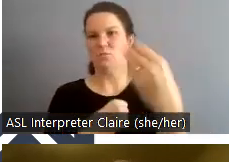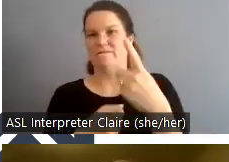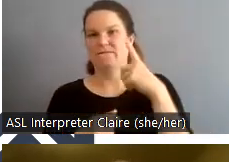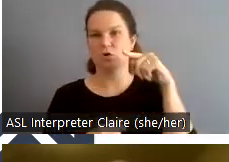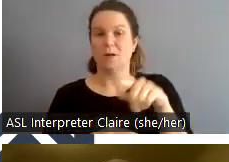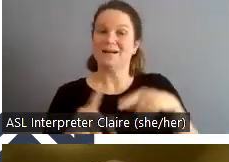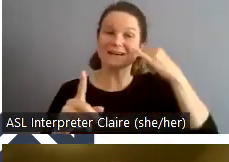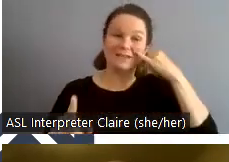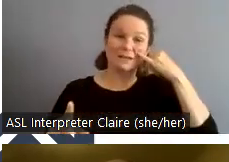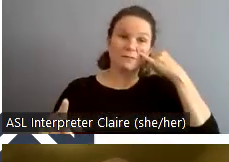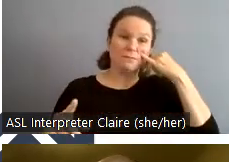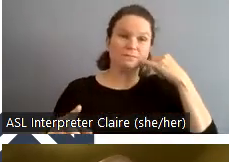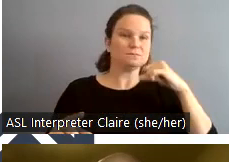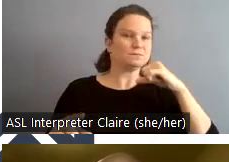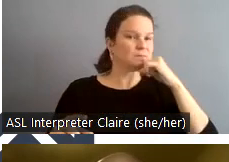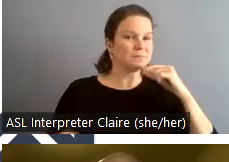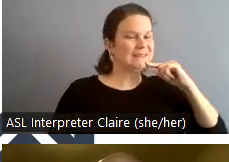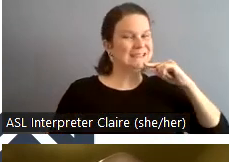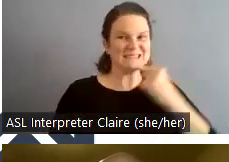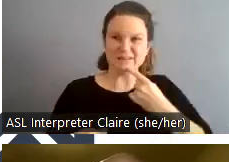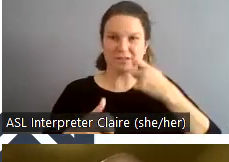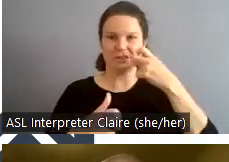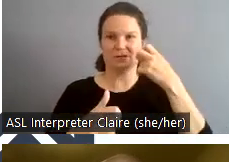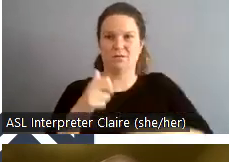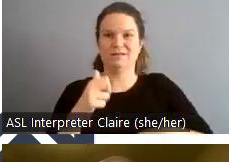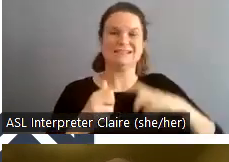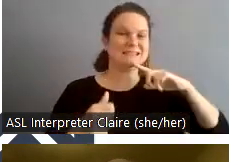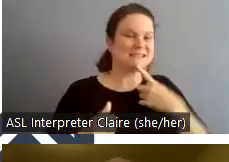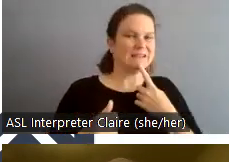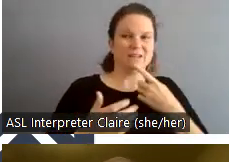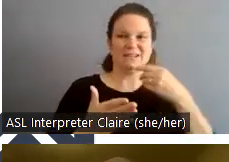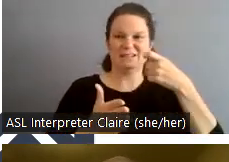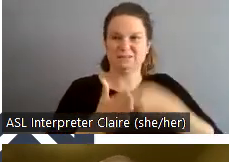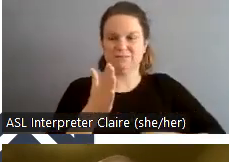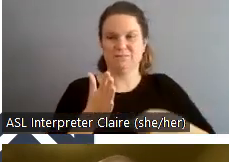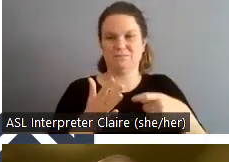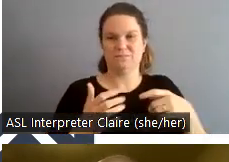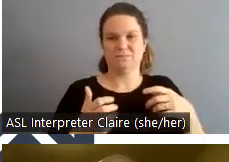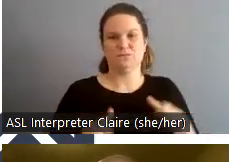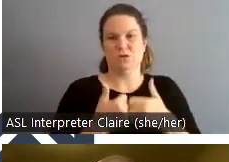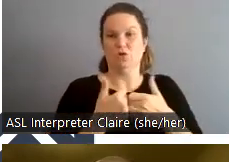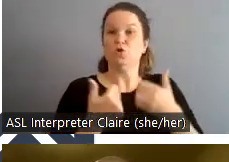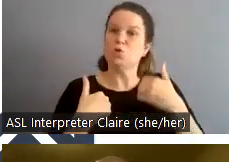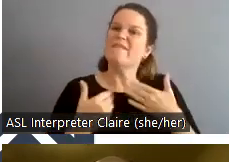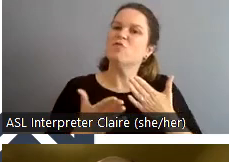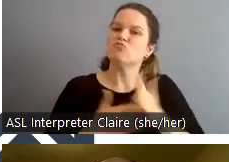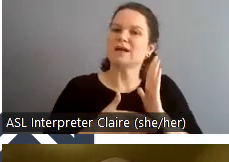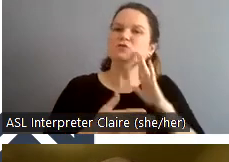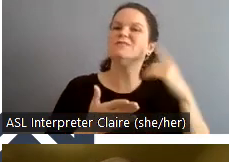create a significant difficulty or expense, you've got the right to something that'll help you to get that